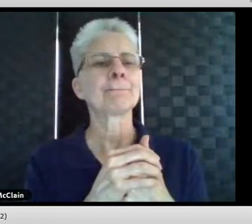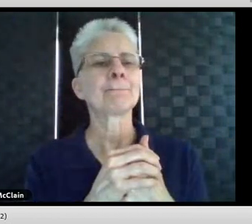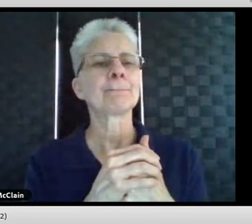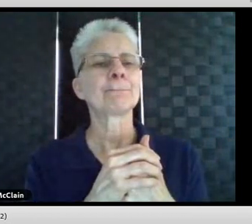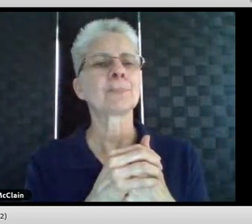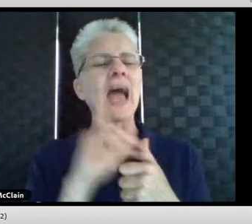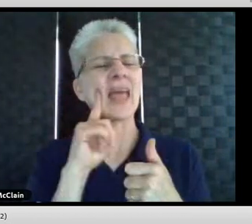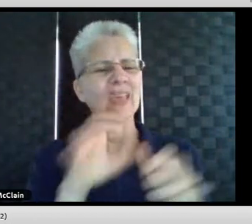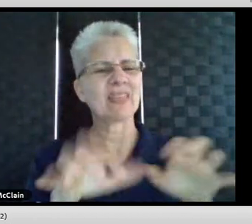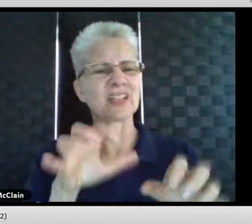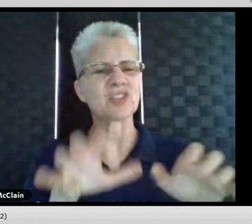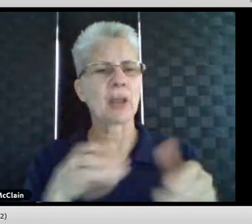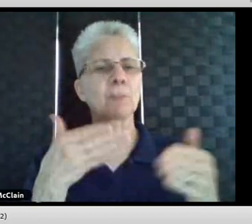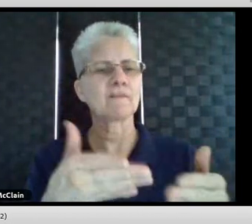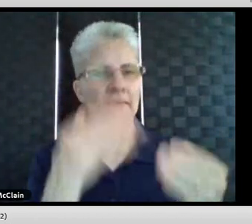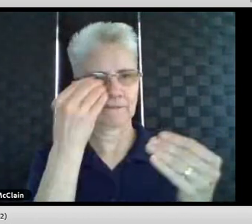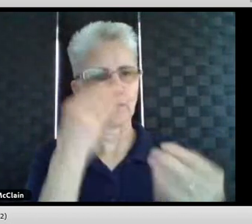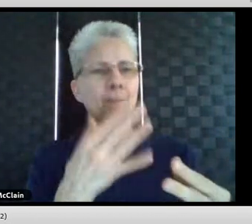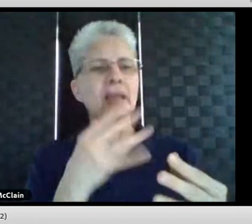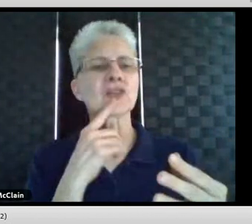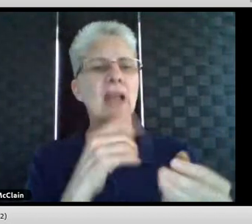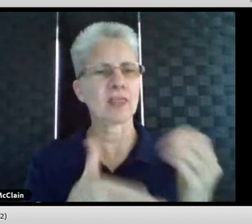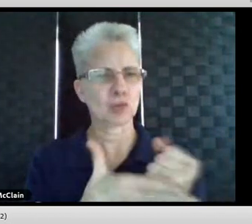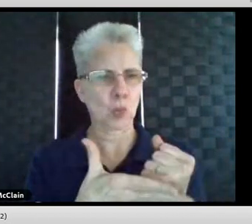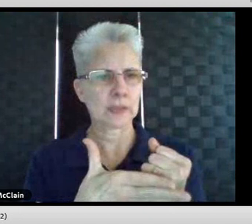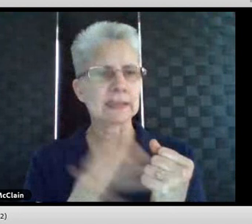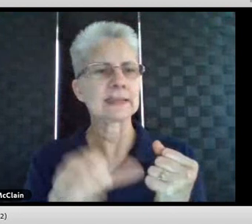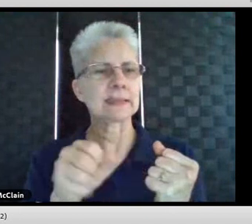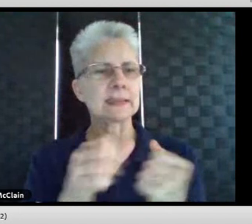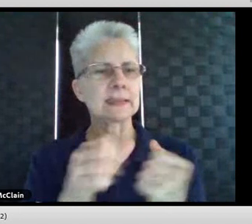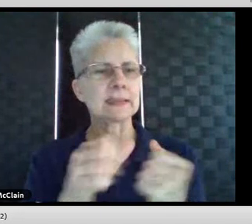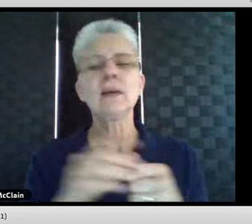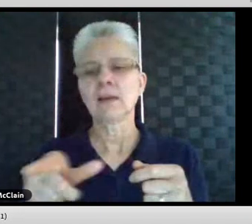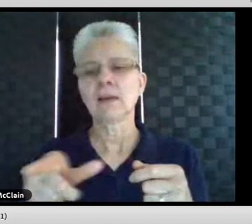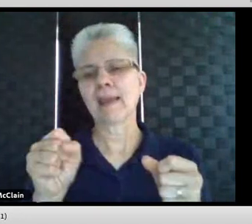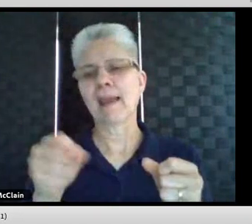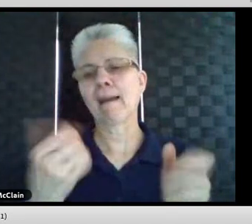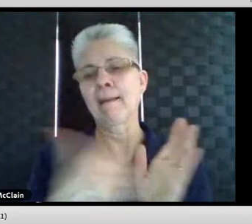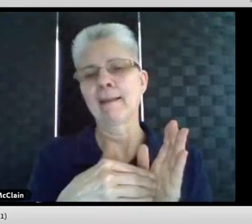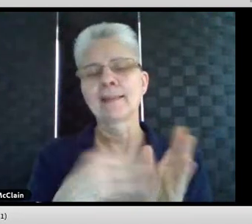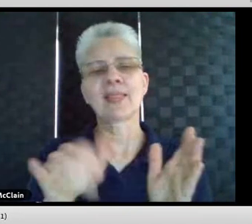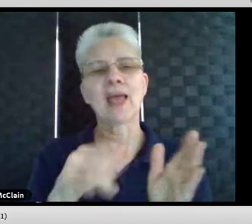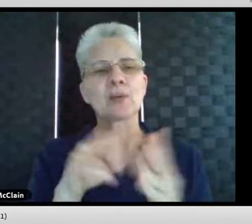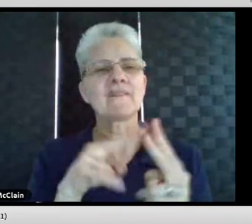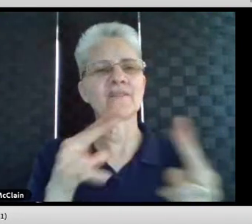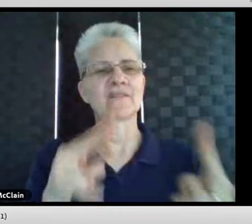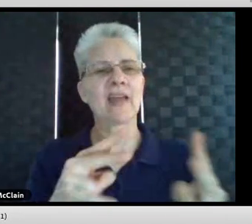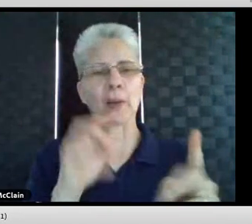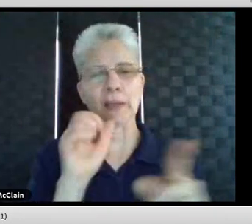"I think the chat provided information and the sources." Yeah. Again, that was very dubious, Elizabeth.